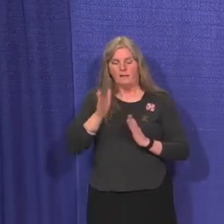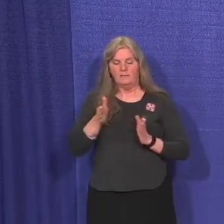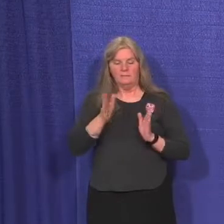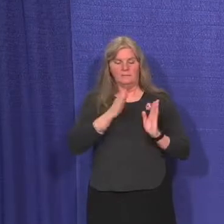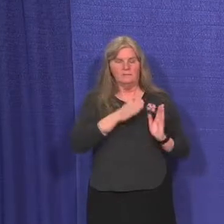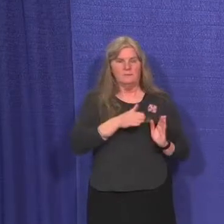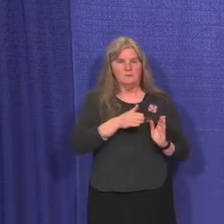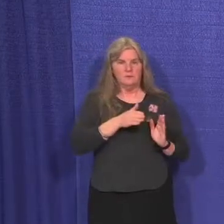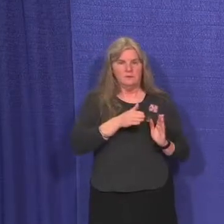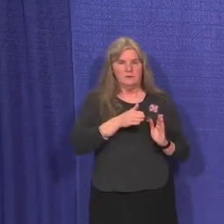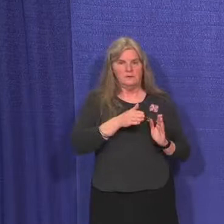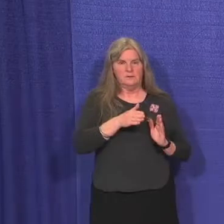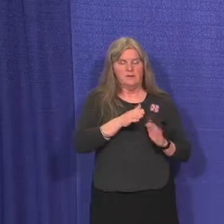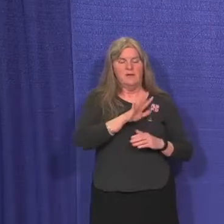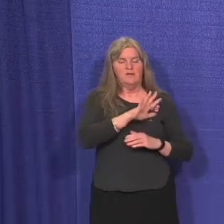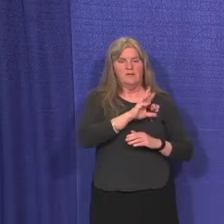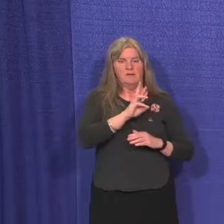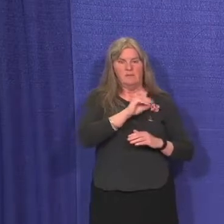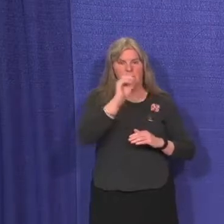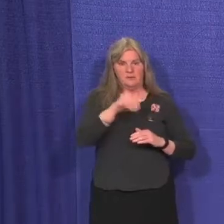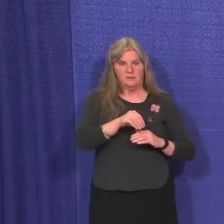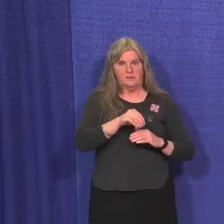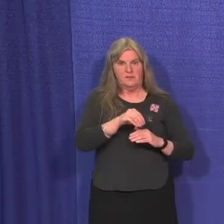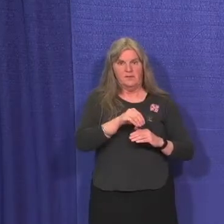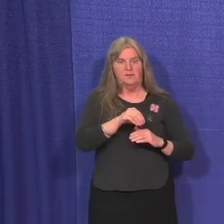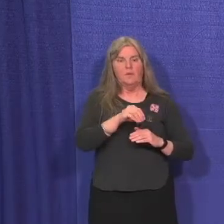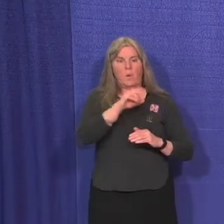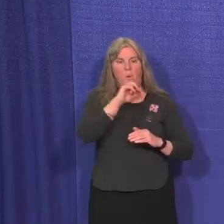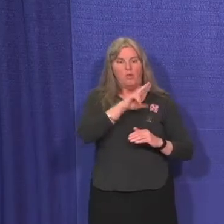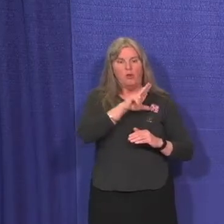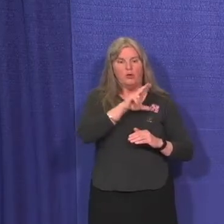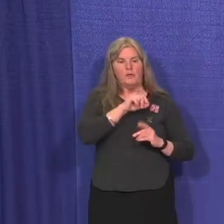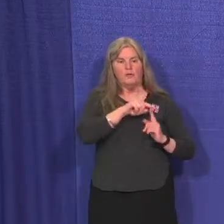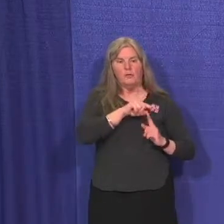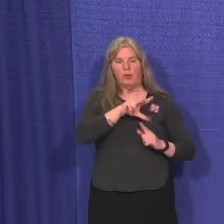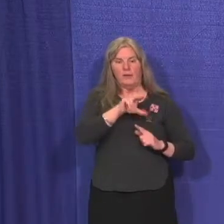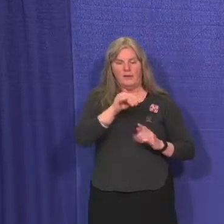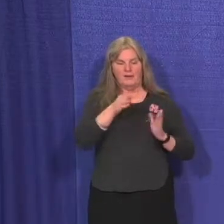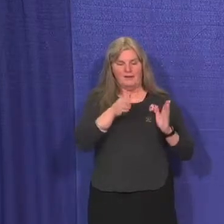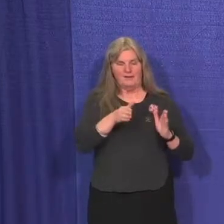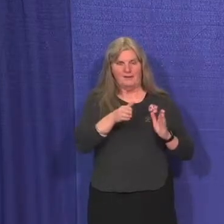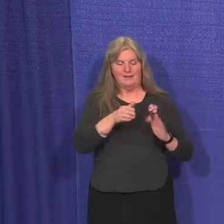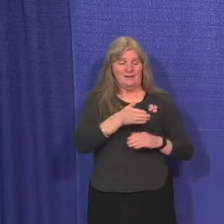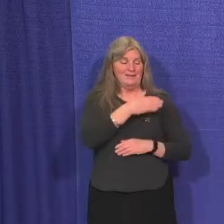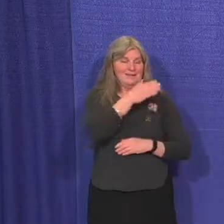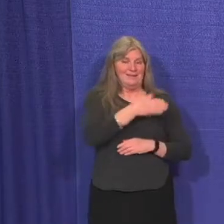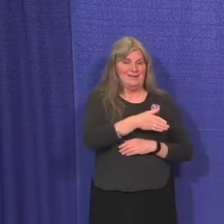76 percent of those 60 to 69 have had to watch while doses.